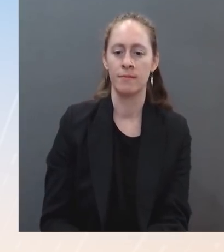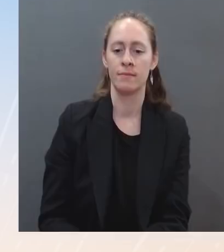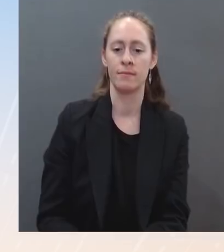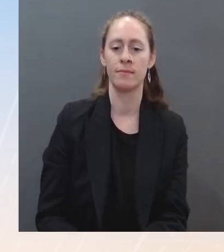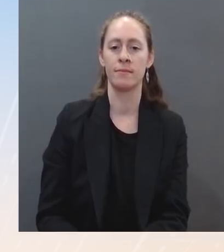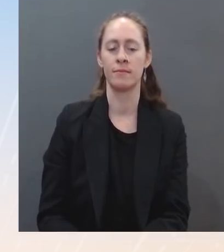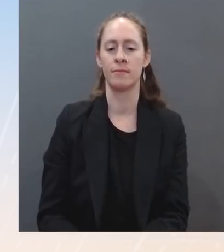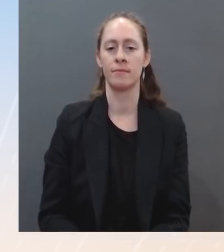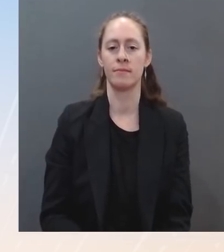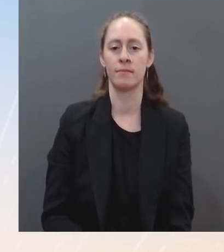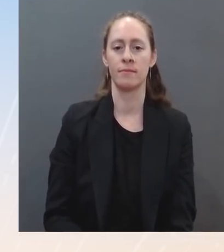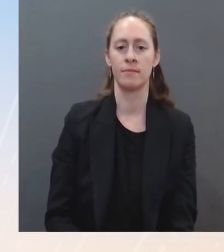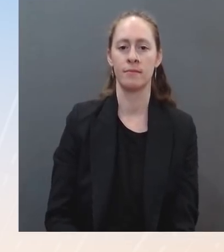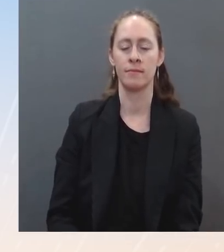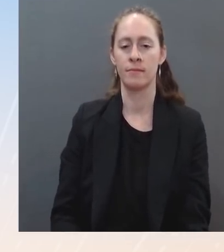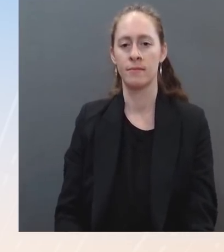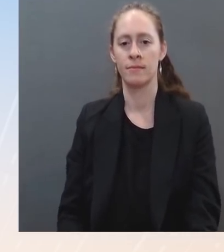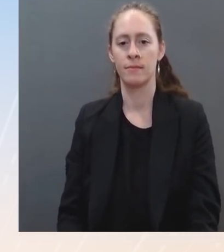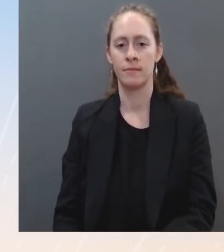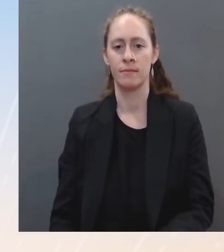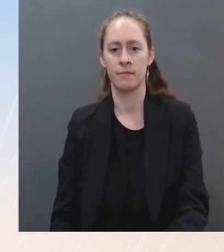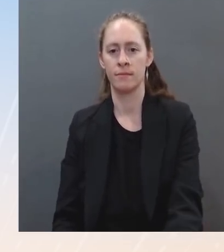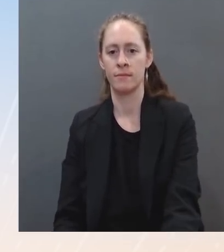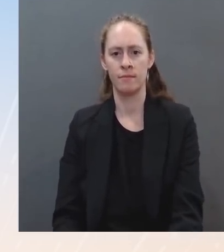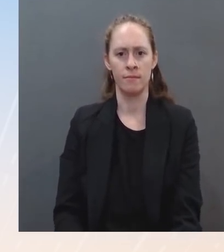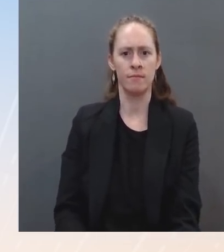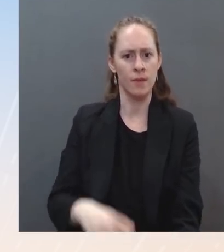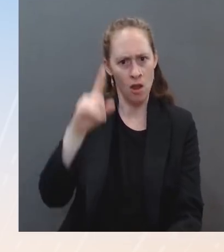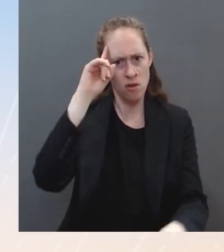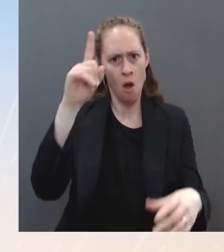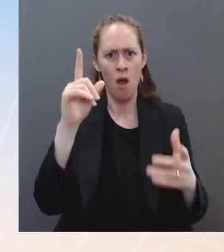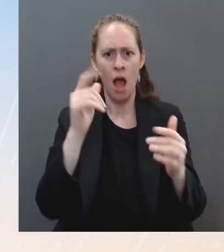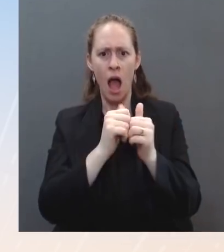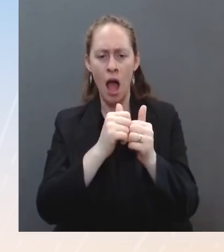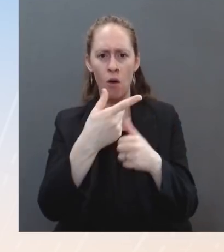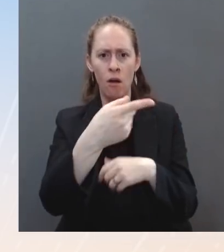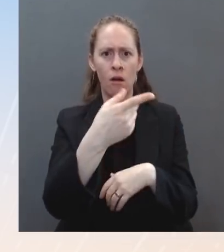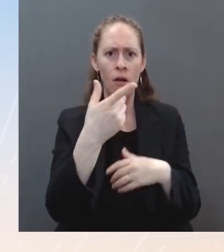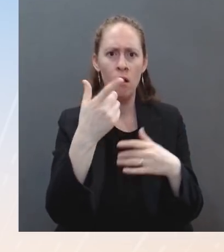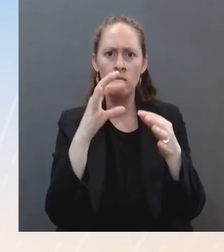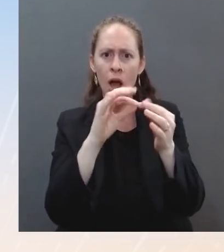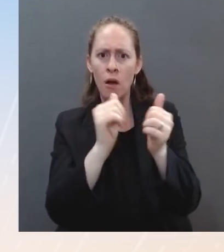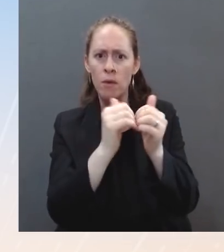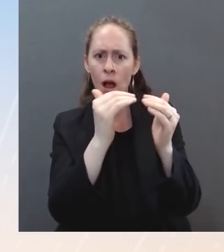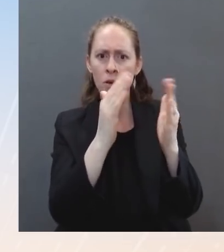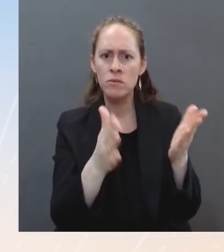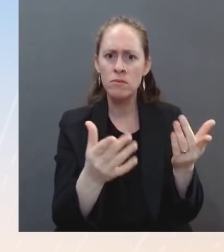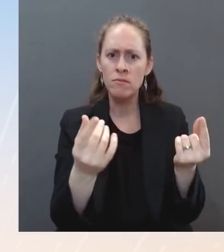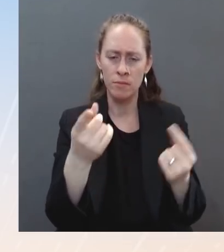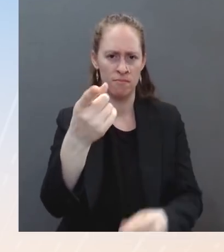Ms. Bedingfield: That will be an ongoing negotiation. We will continue to build on it. That's a discussion that we'll have with Congress. Obviously, this announcement just came today,